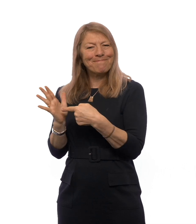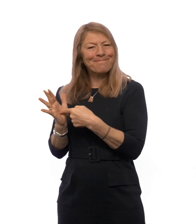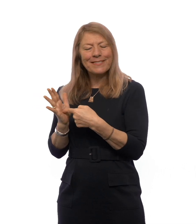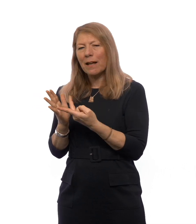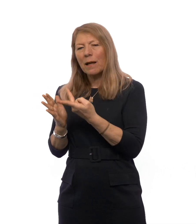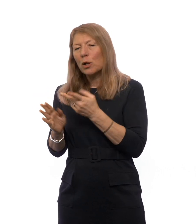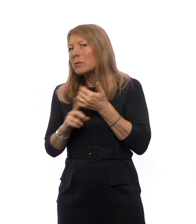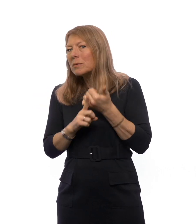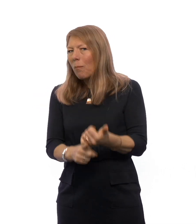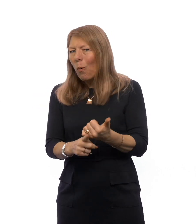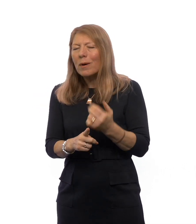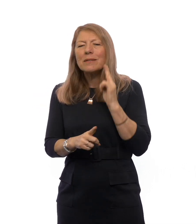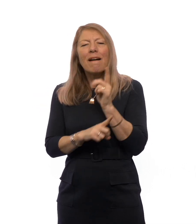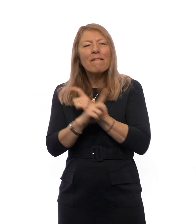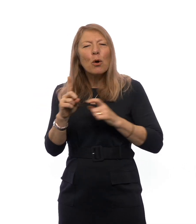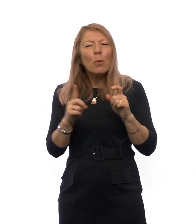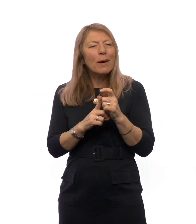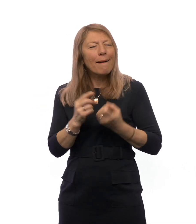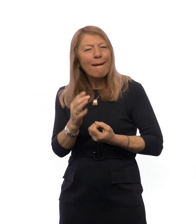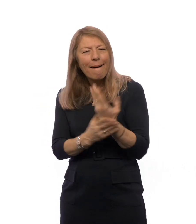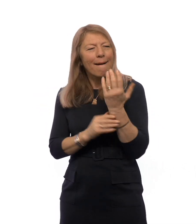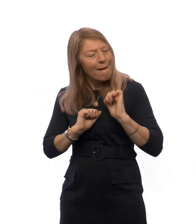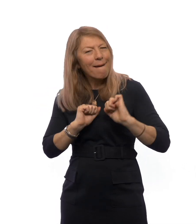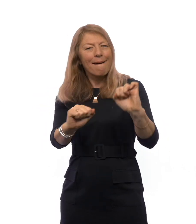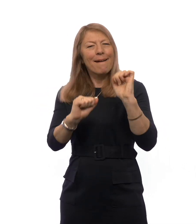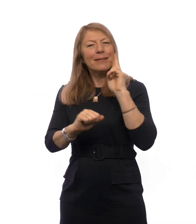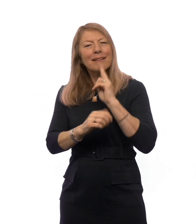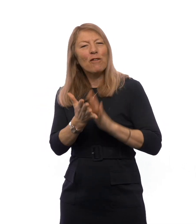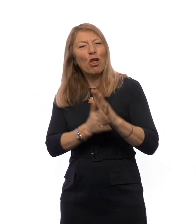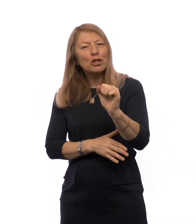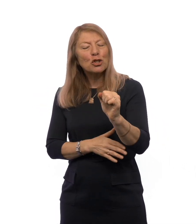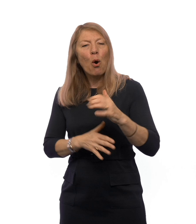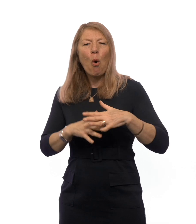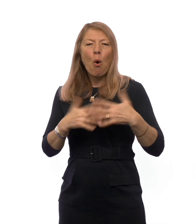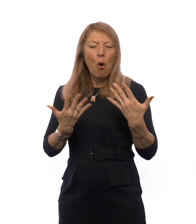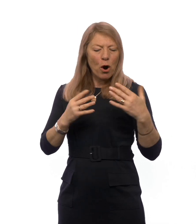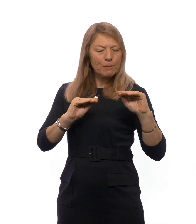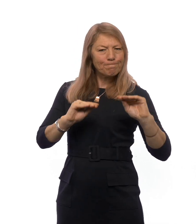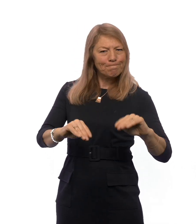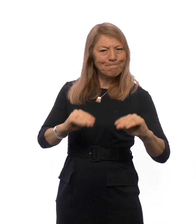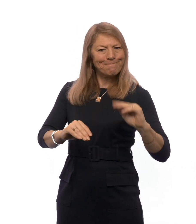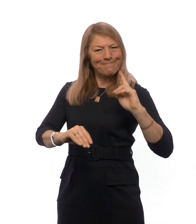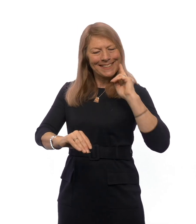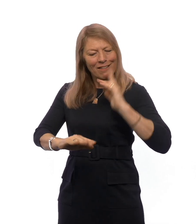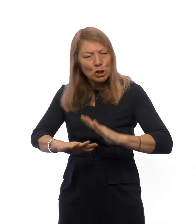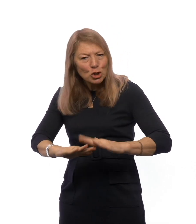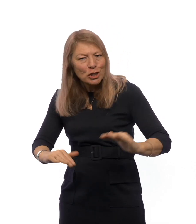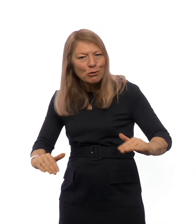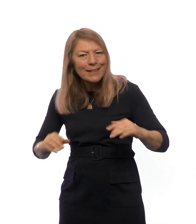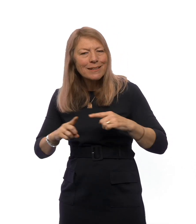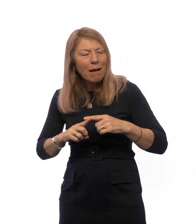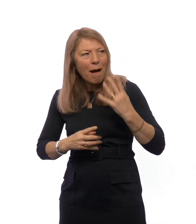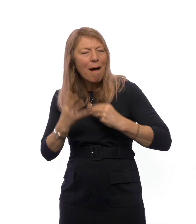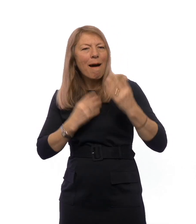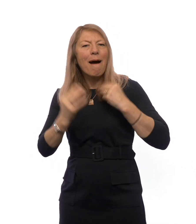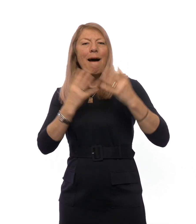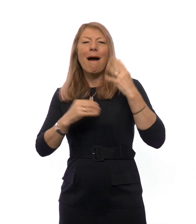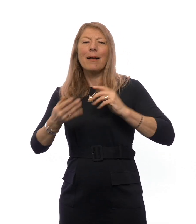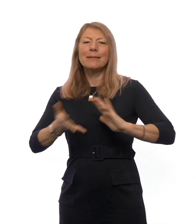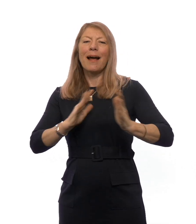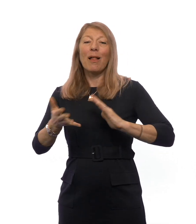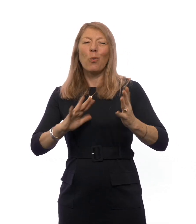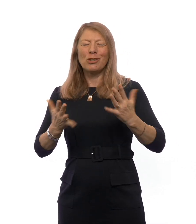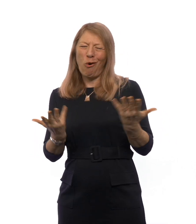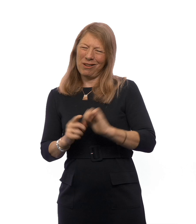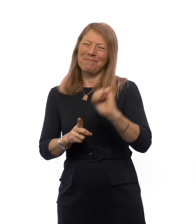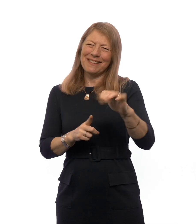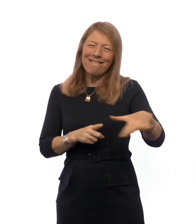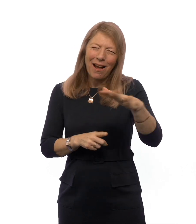years classes for deaf children and their support networks.